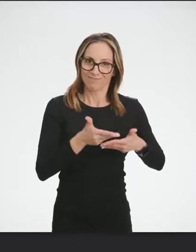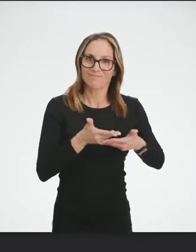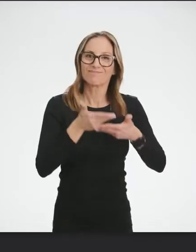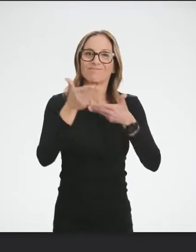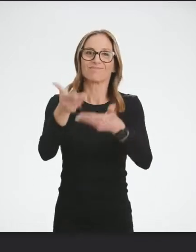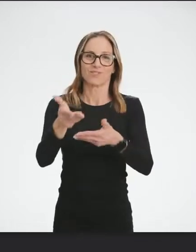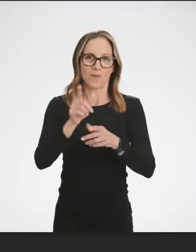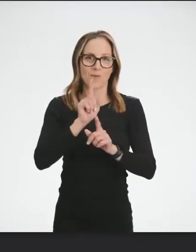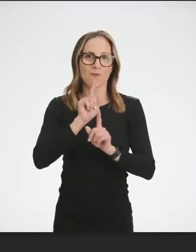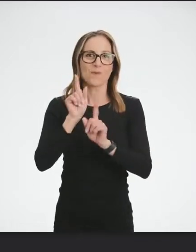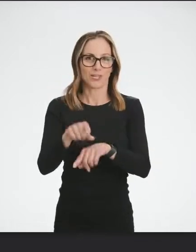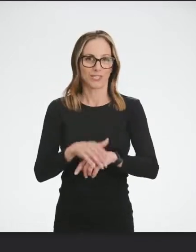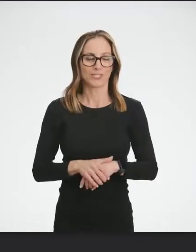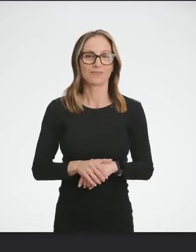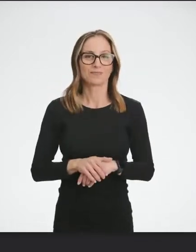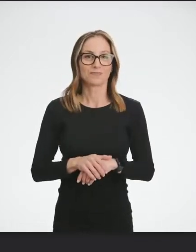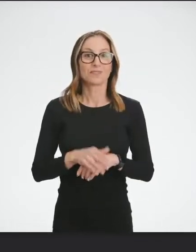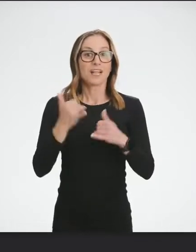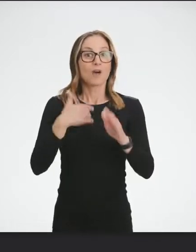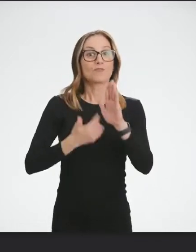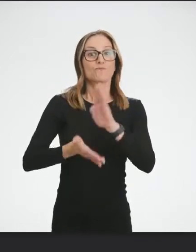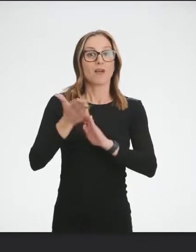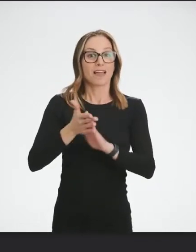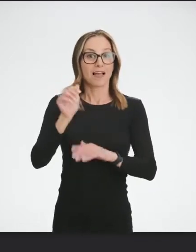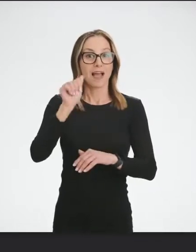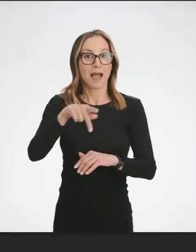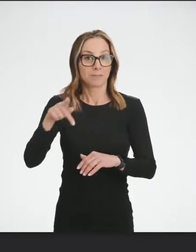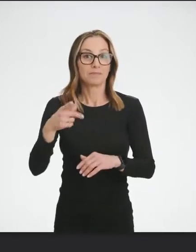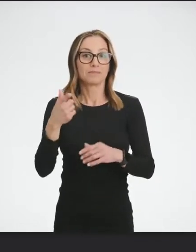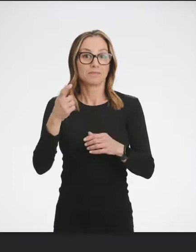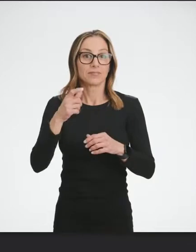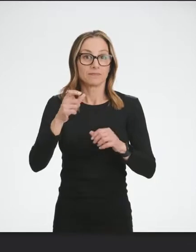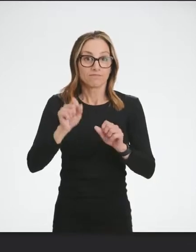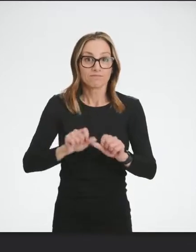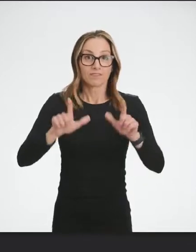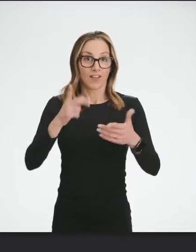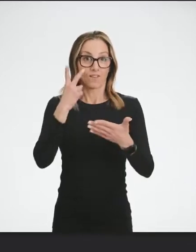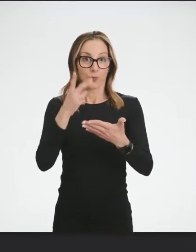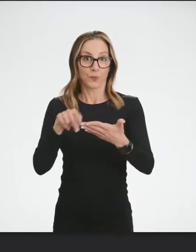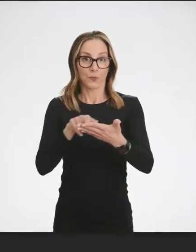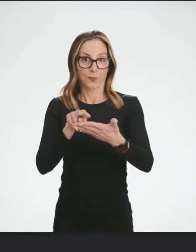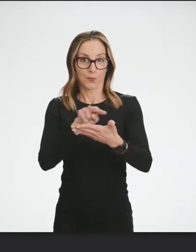Now when I run the app, this brings up a view controller with the camera view, and I can